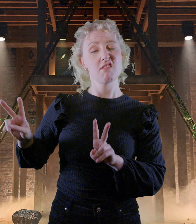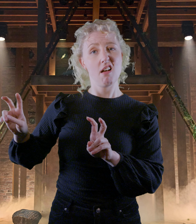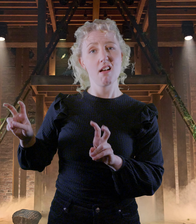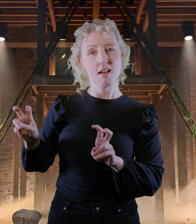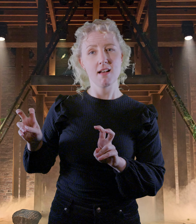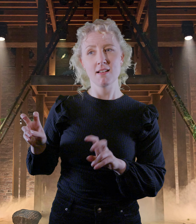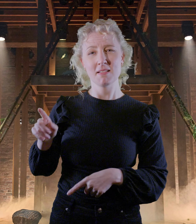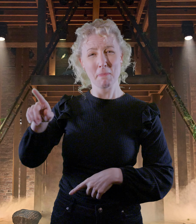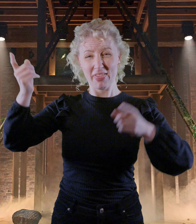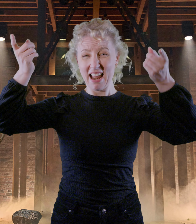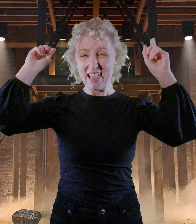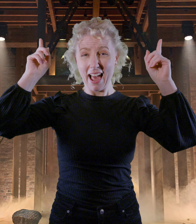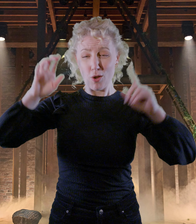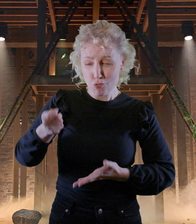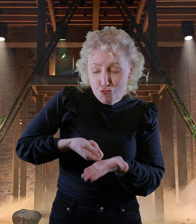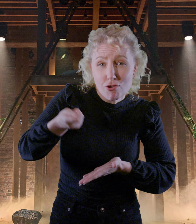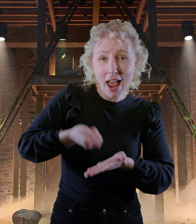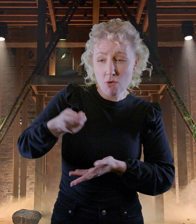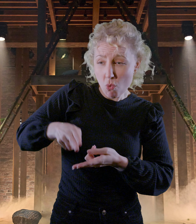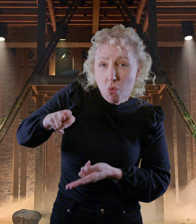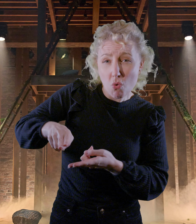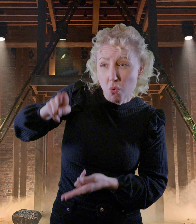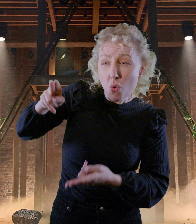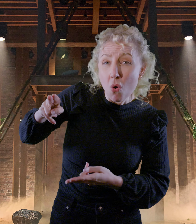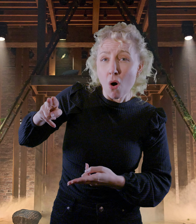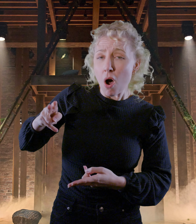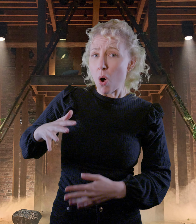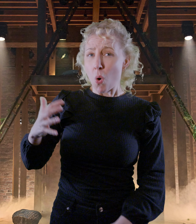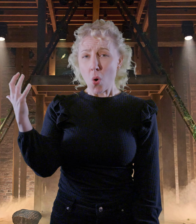but the landlord is forcing up the rent for the land it sits on.